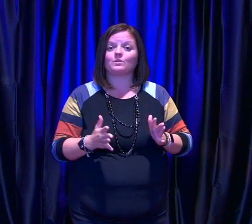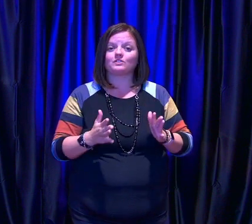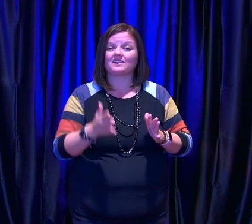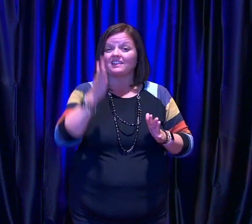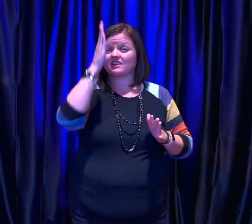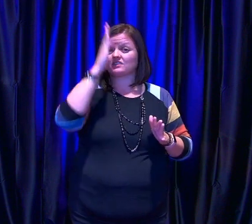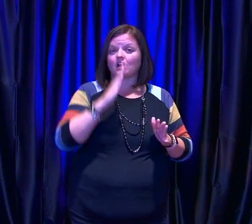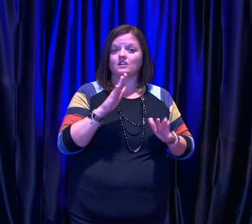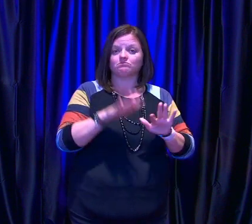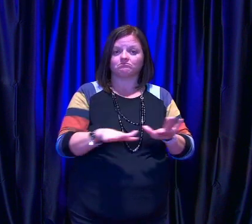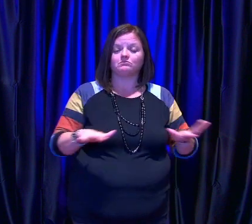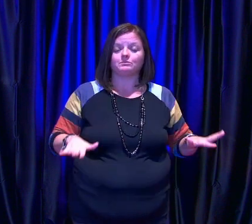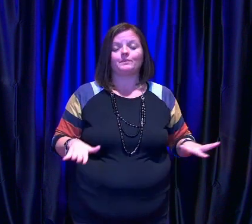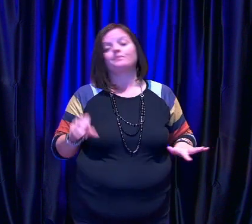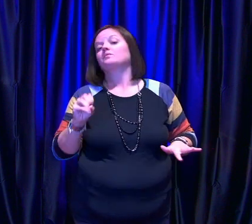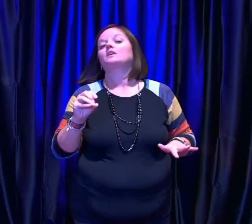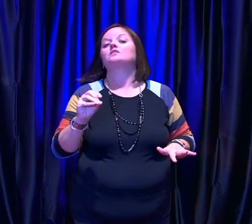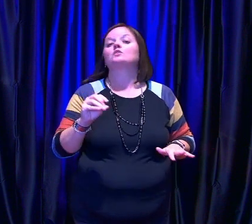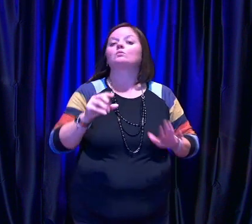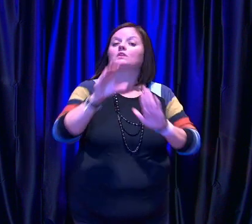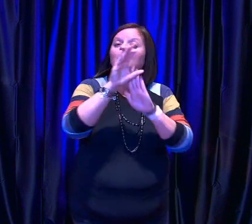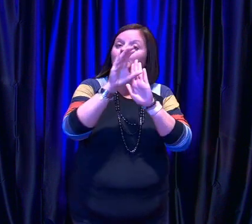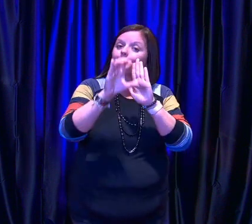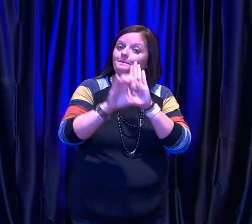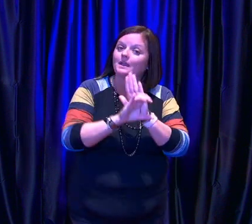children and so it is a commandment but it is